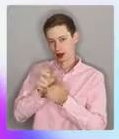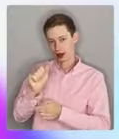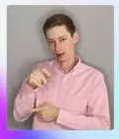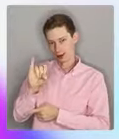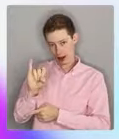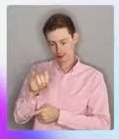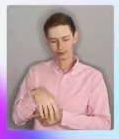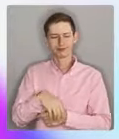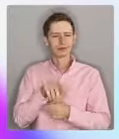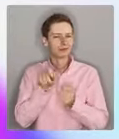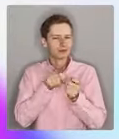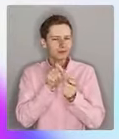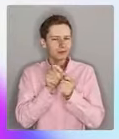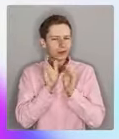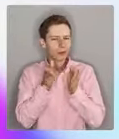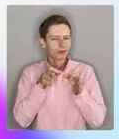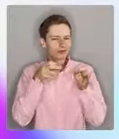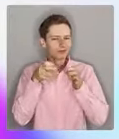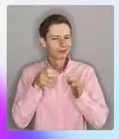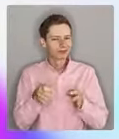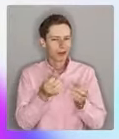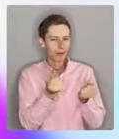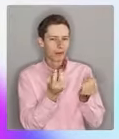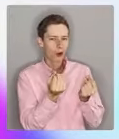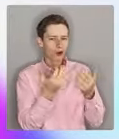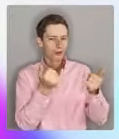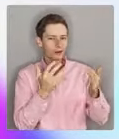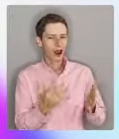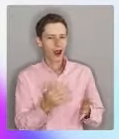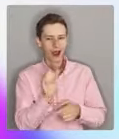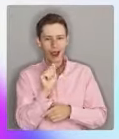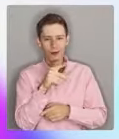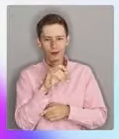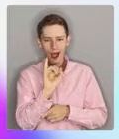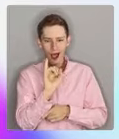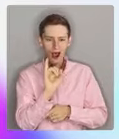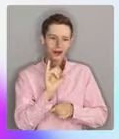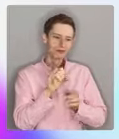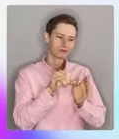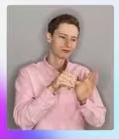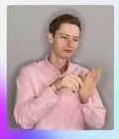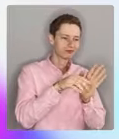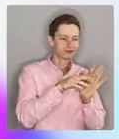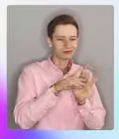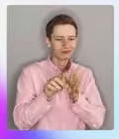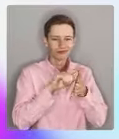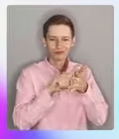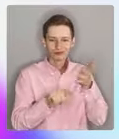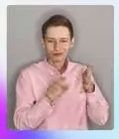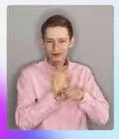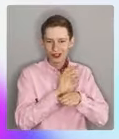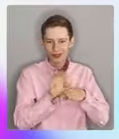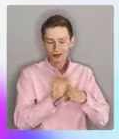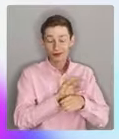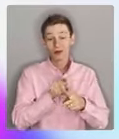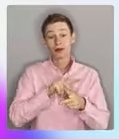More specifically, first, we'll get into some multiplayer API highlights and upcoming features.